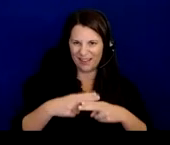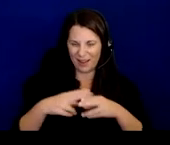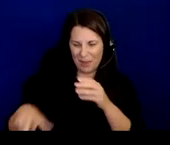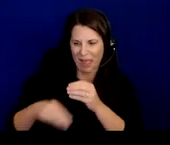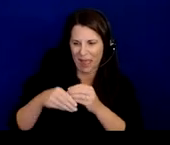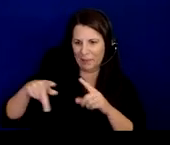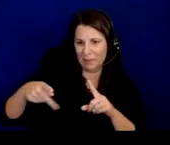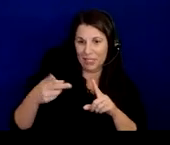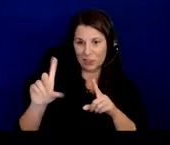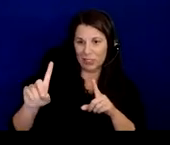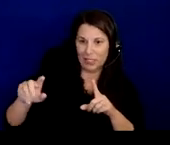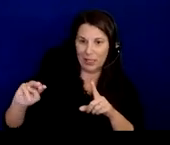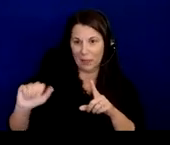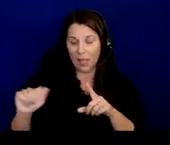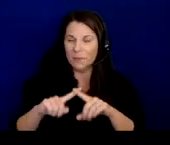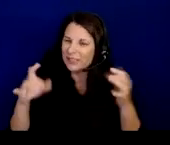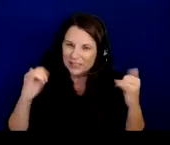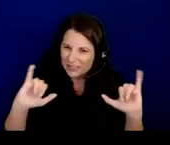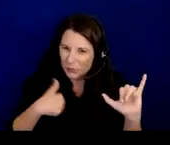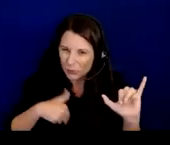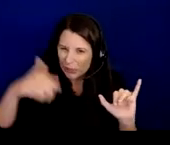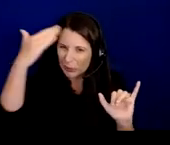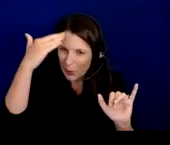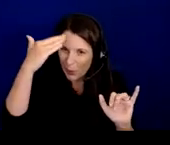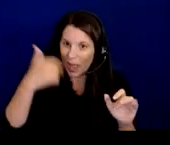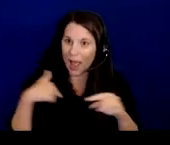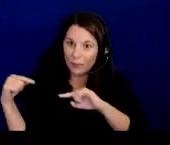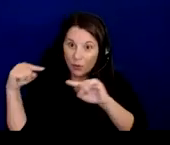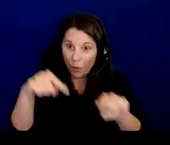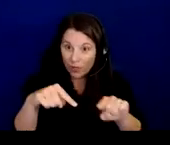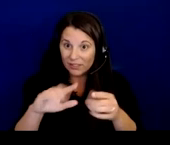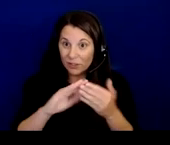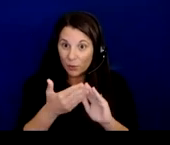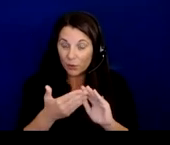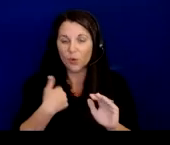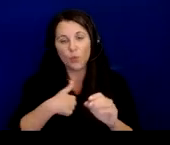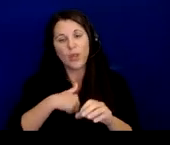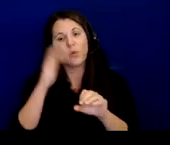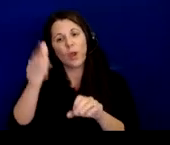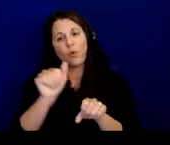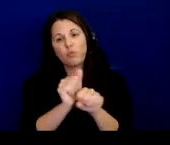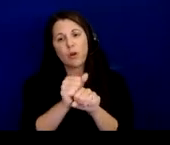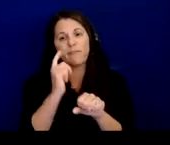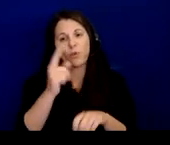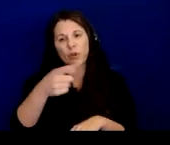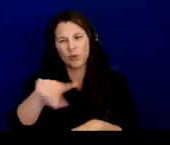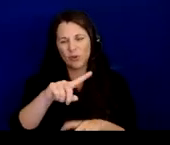we're going into the community and we're going to do this work for you. And the people in the community say, Well, we've been doing this work for decades.